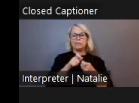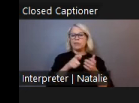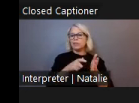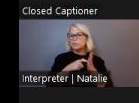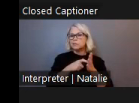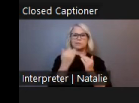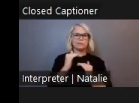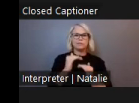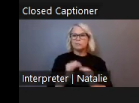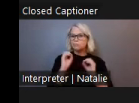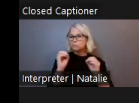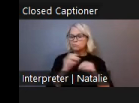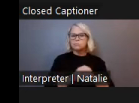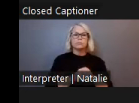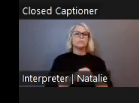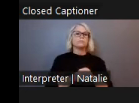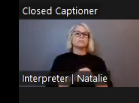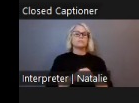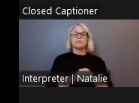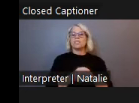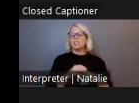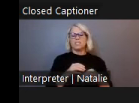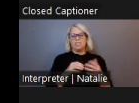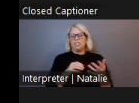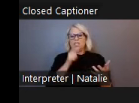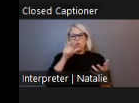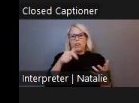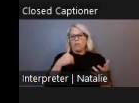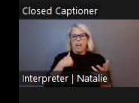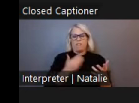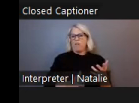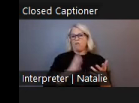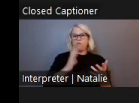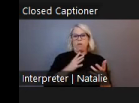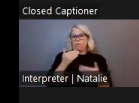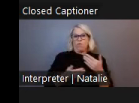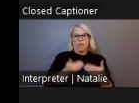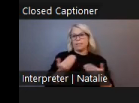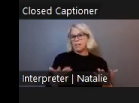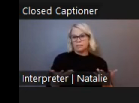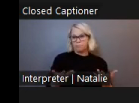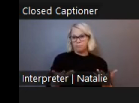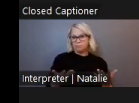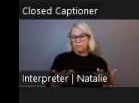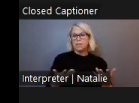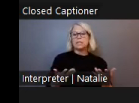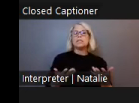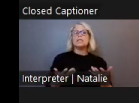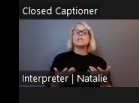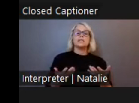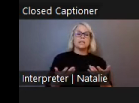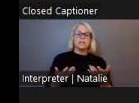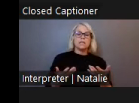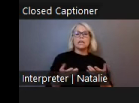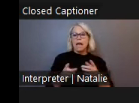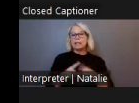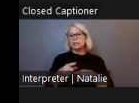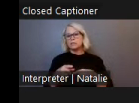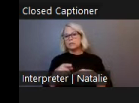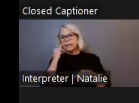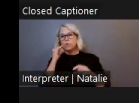You do not even have to have a formal process, as long as as a nonprofit, you can document